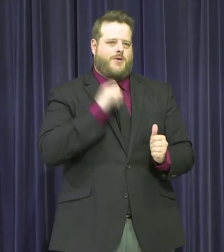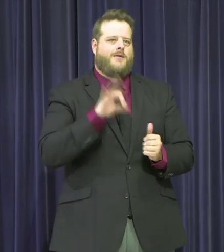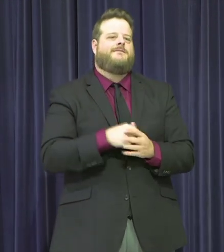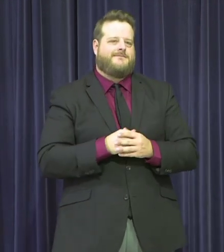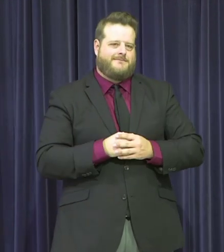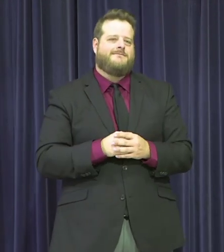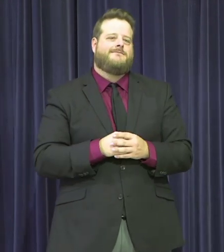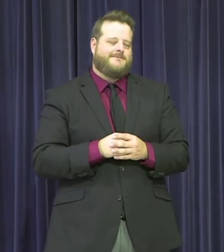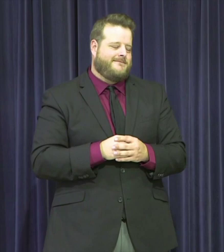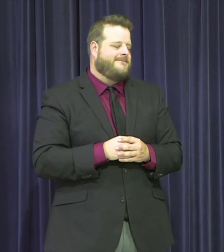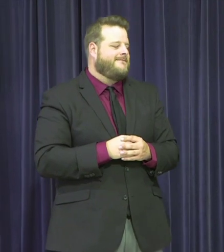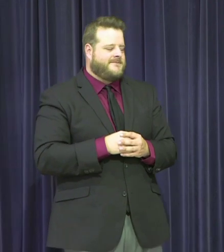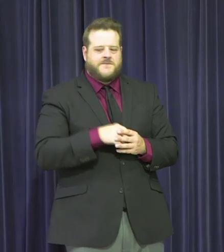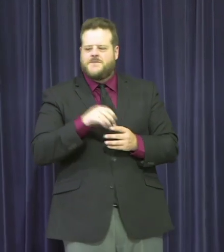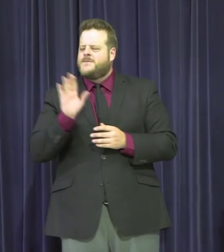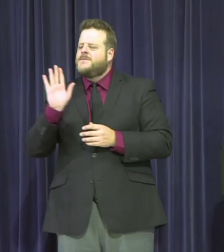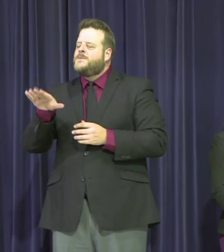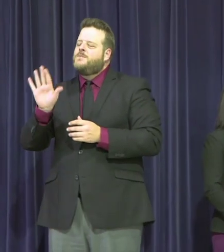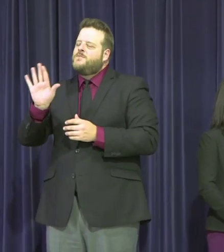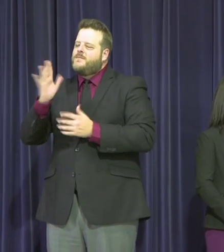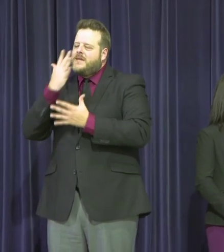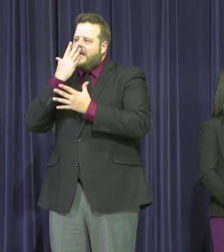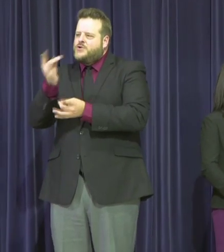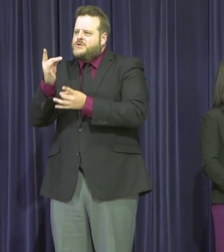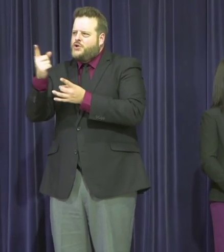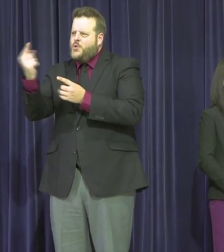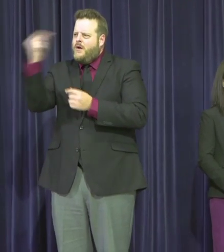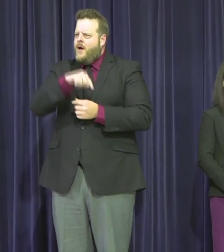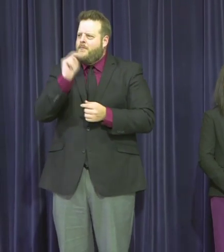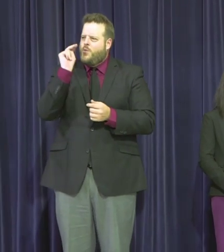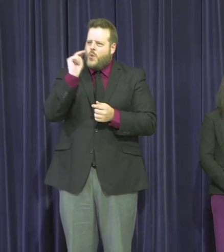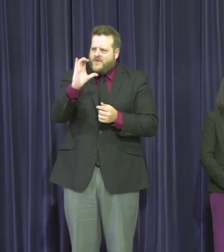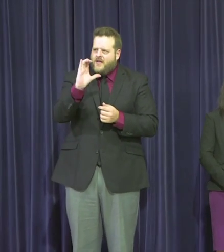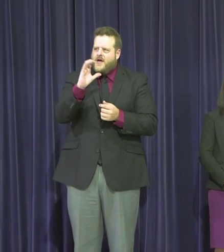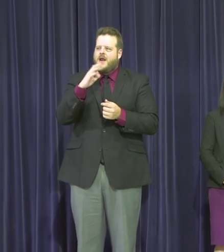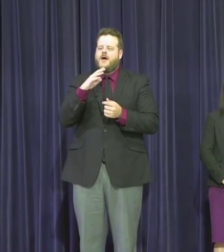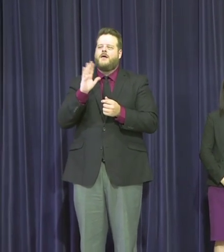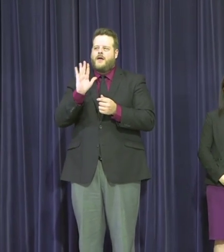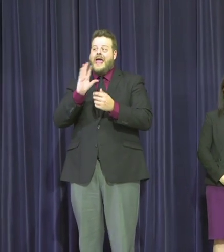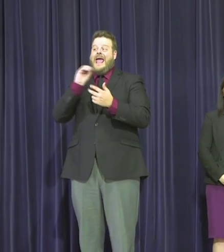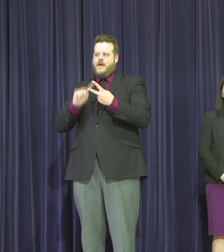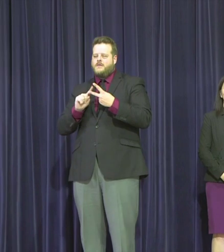of. So, what interested you in coming to North Carolina and what excites you most about taking on